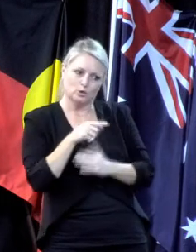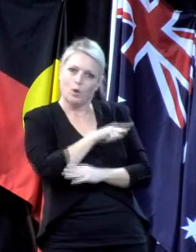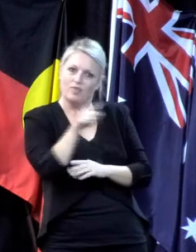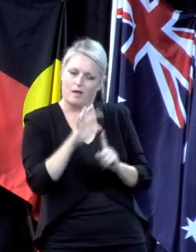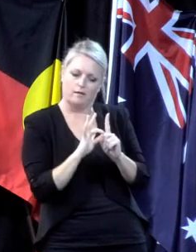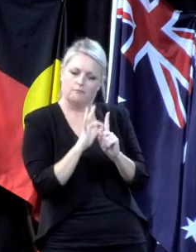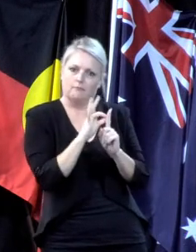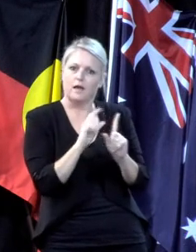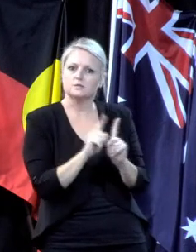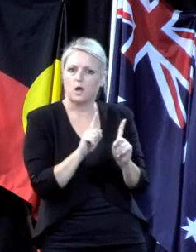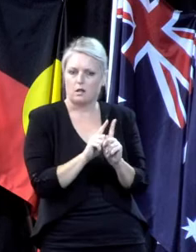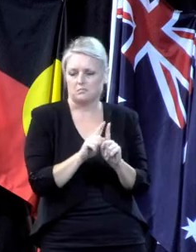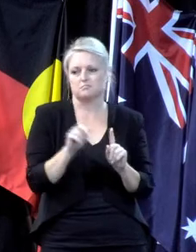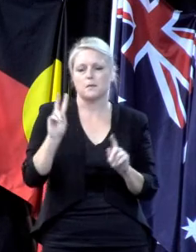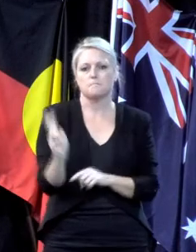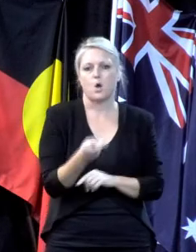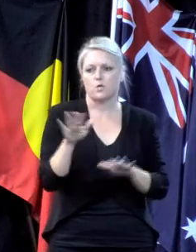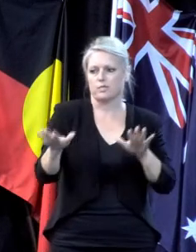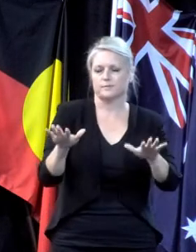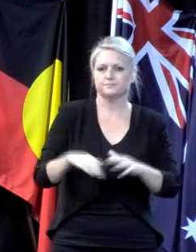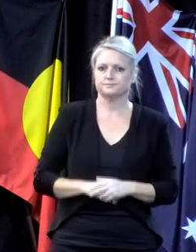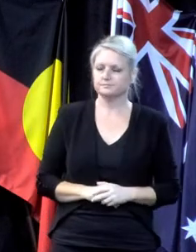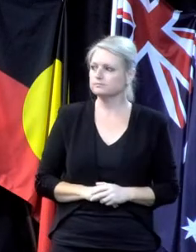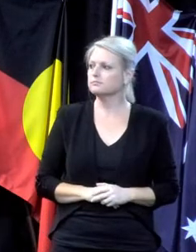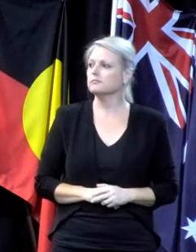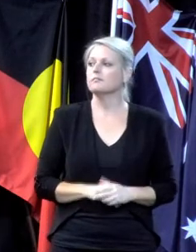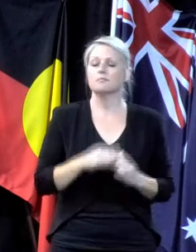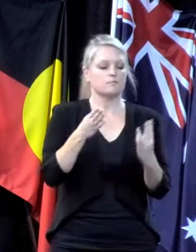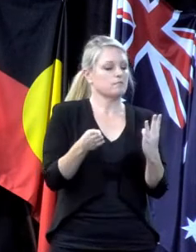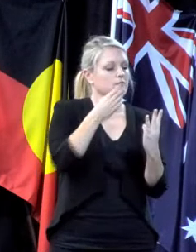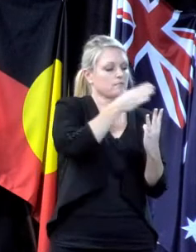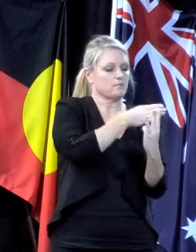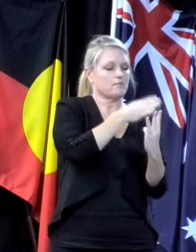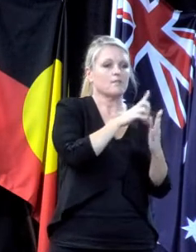Okay. Ms Fenoglio, departmental oversight, what – and selfreflection.